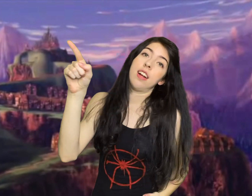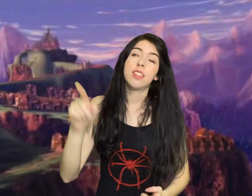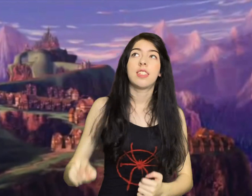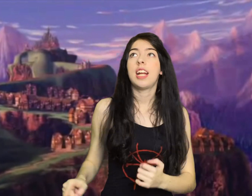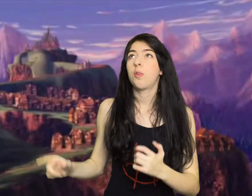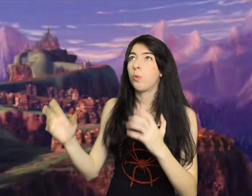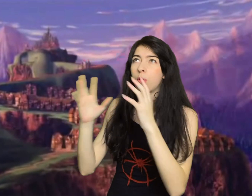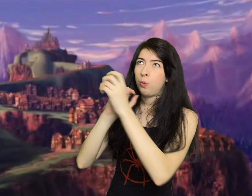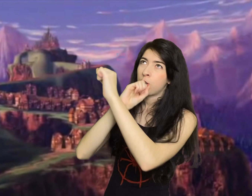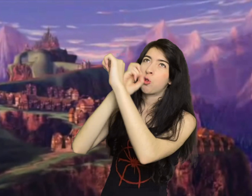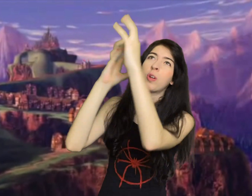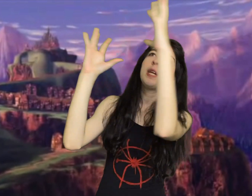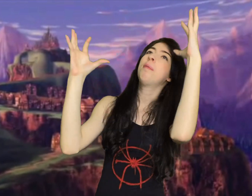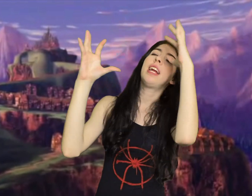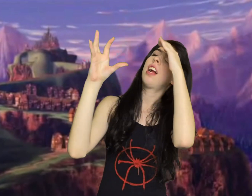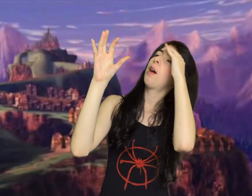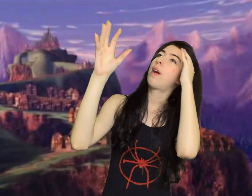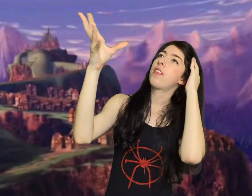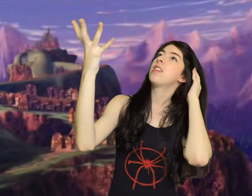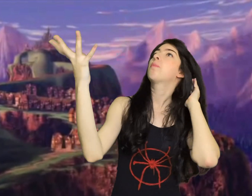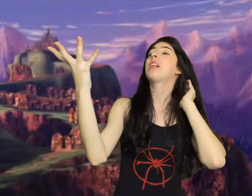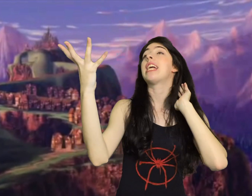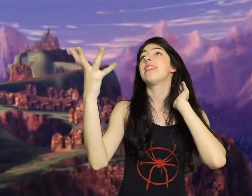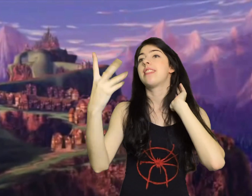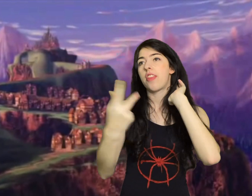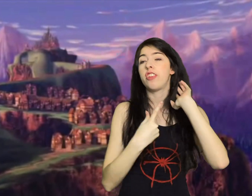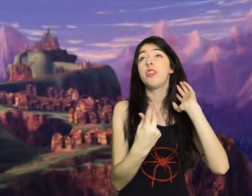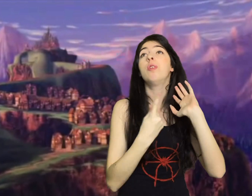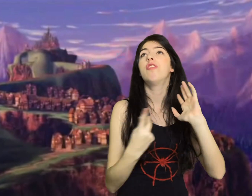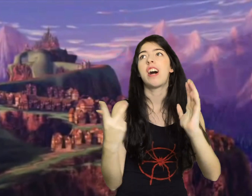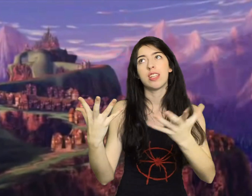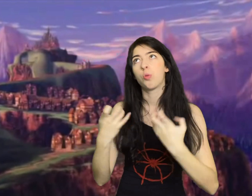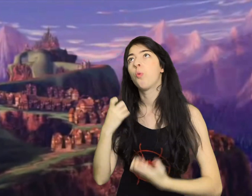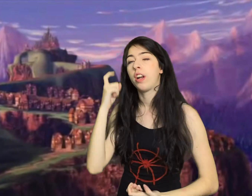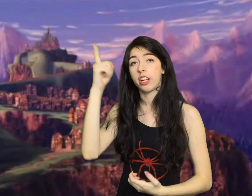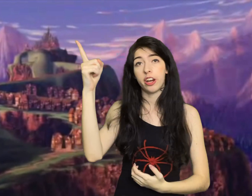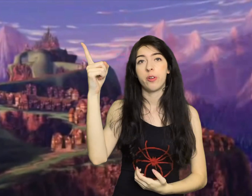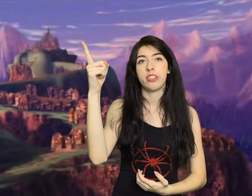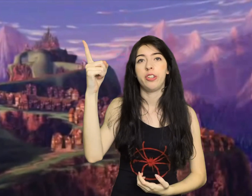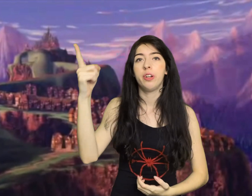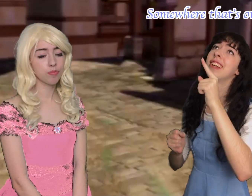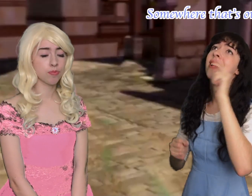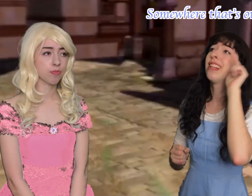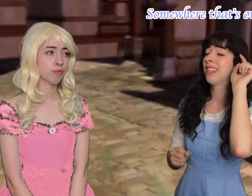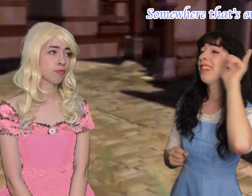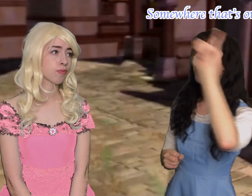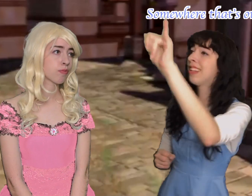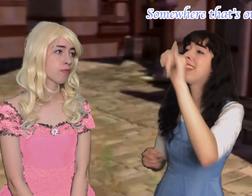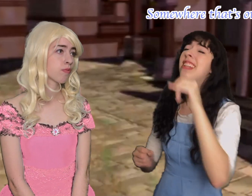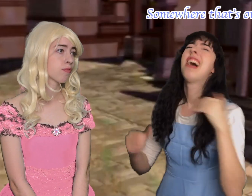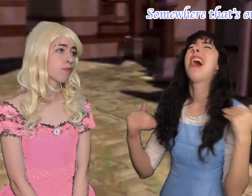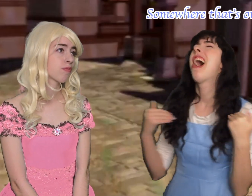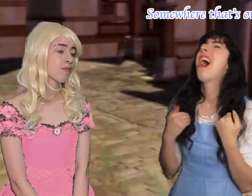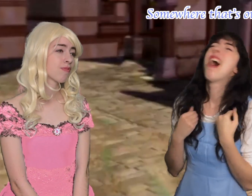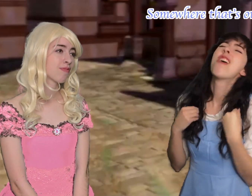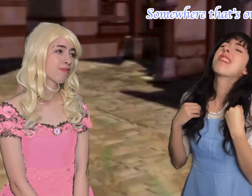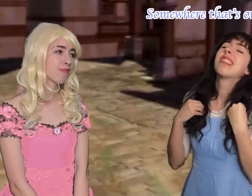it's like we're dreaming about this place that the two of us want to go to somewhere that's ours